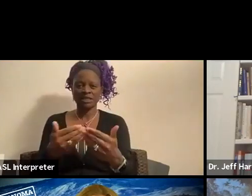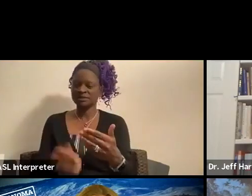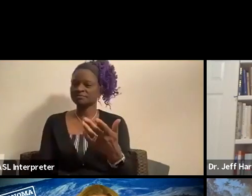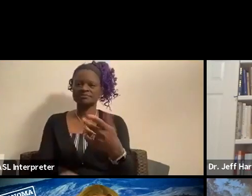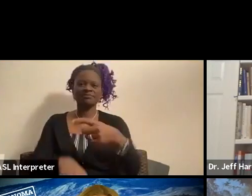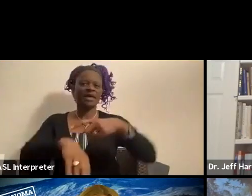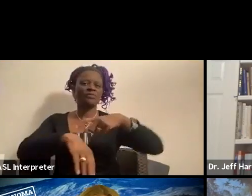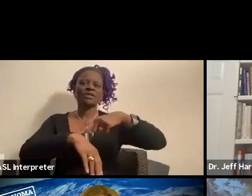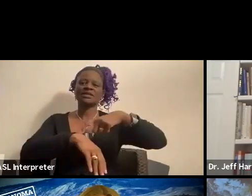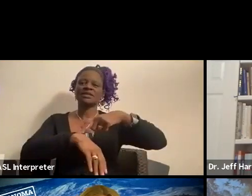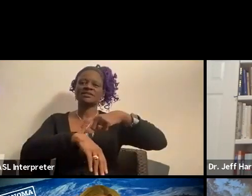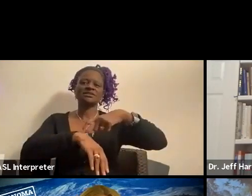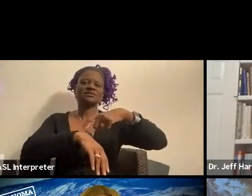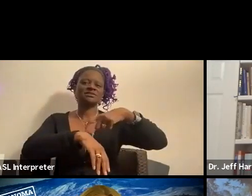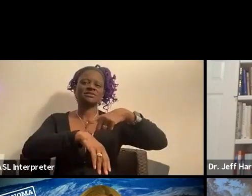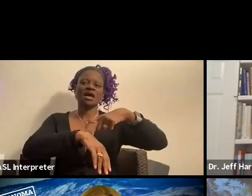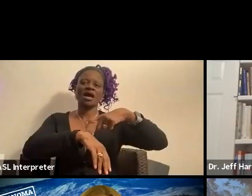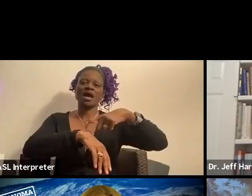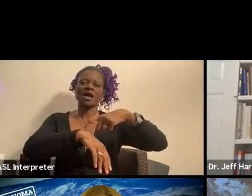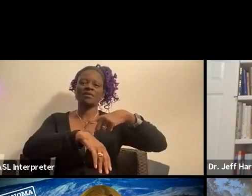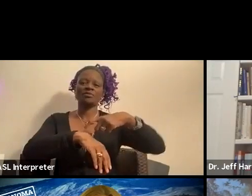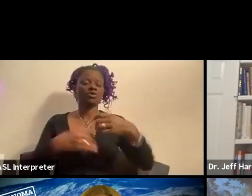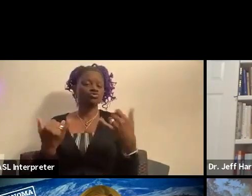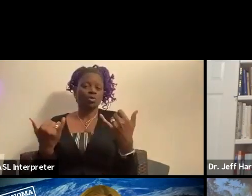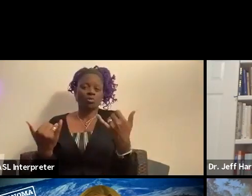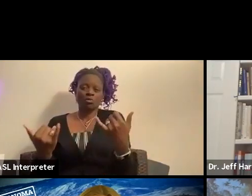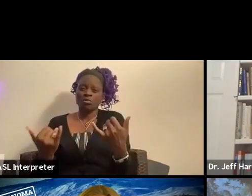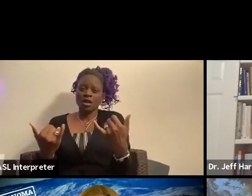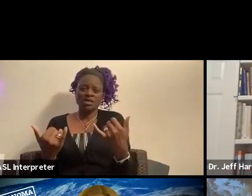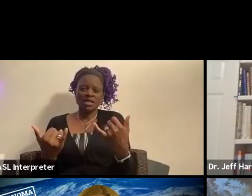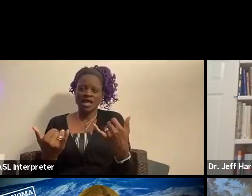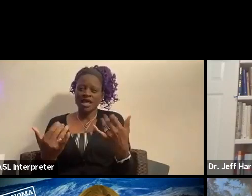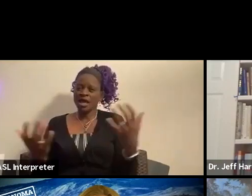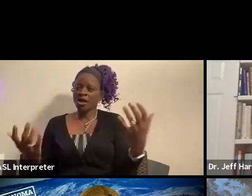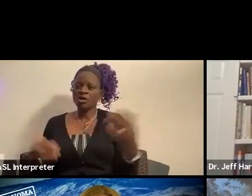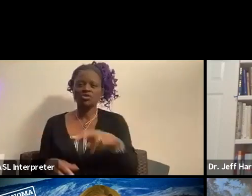So at this point, for the foreseeable future, there should not be any mandate